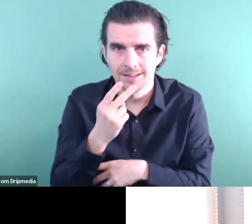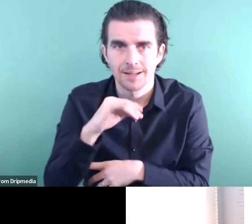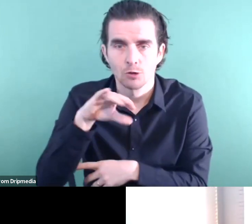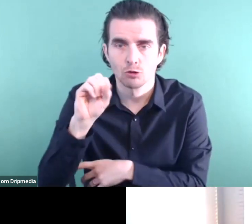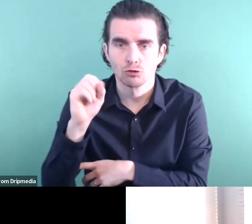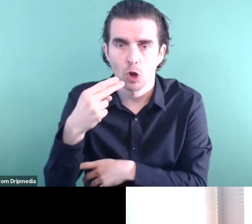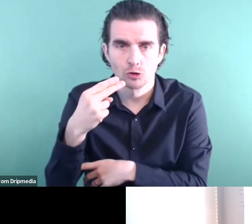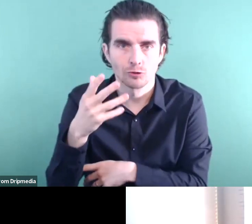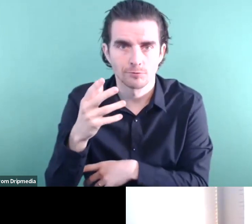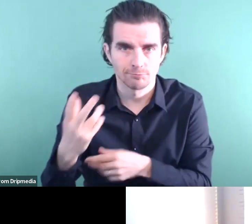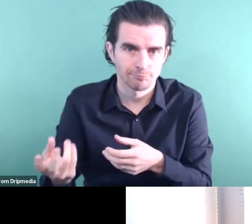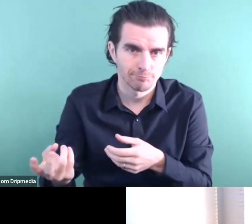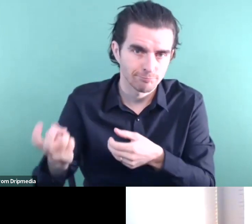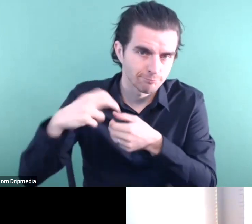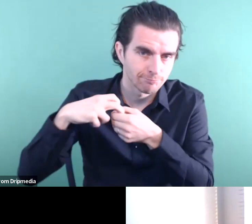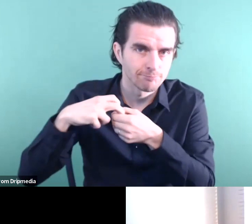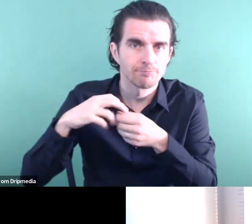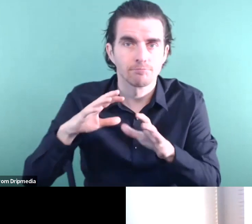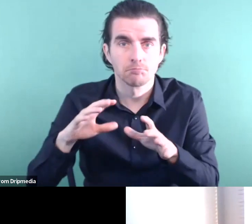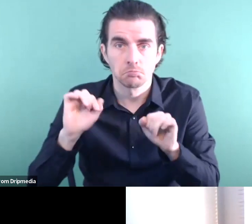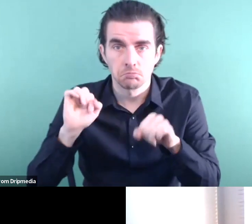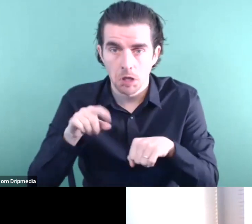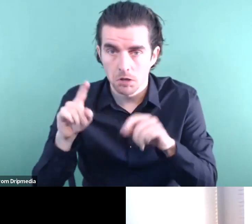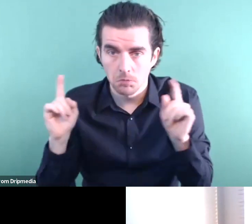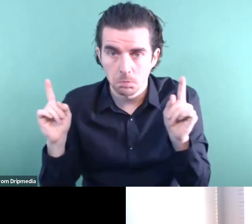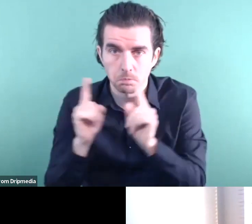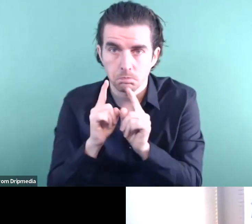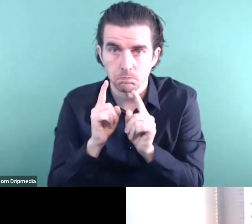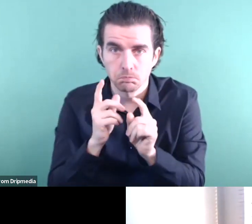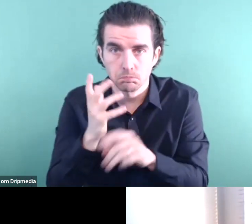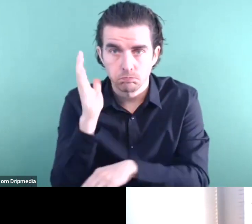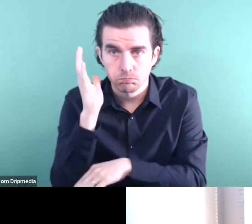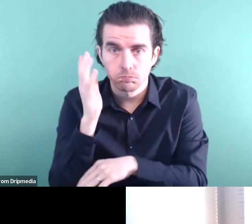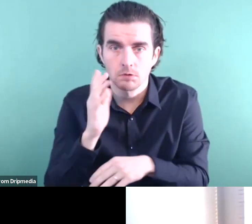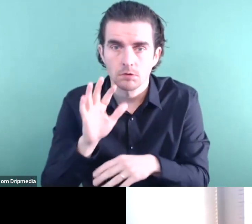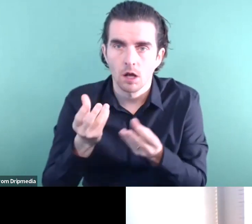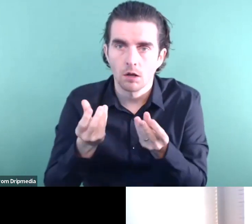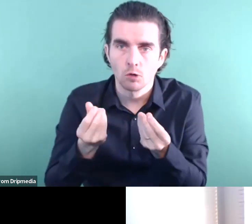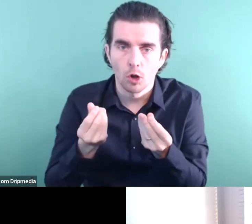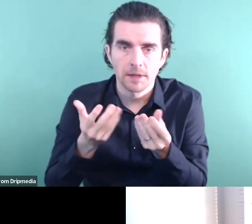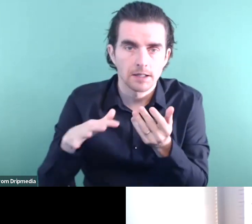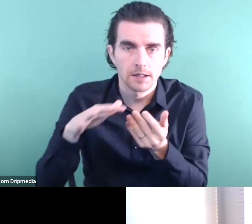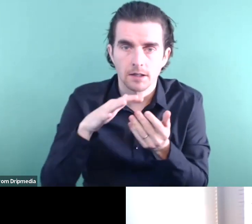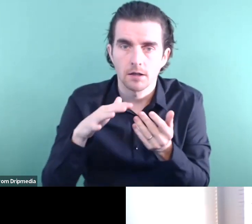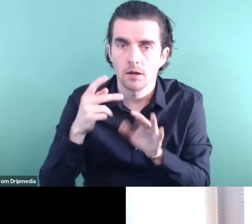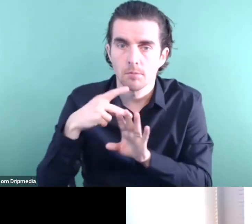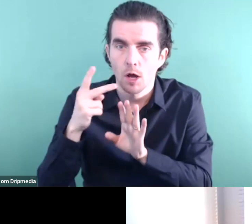starting business and engaging in work. Could you give in one minute some element around it, Joshko?